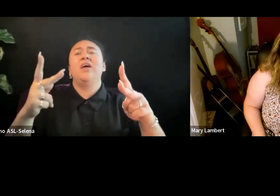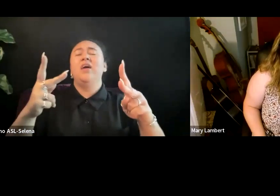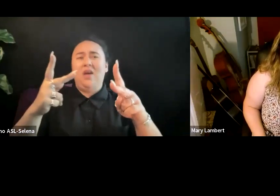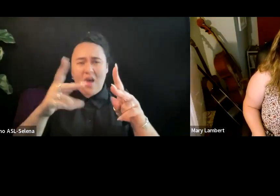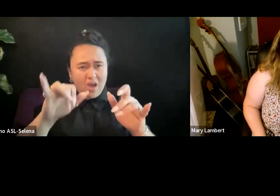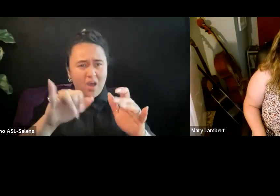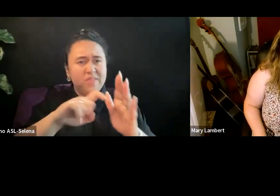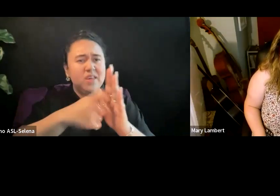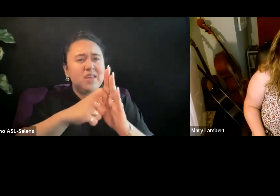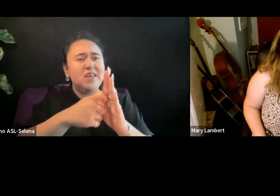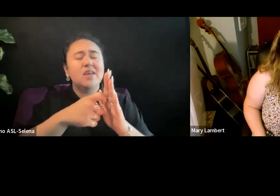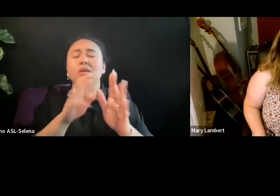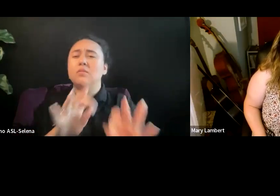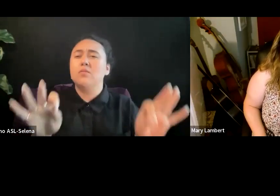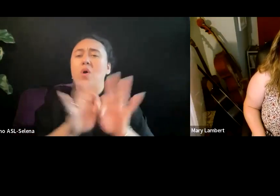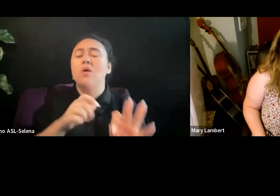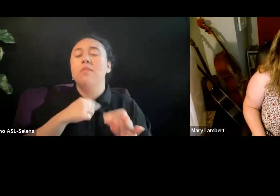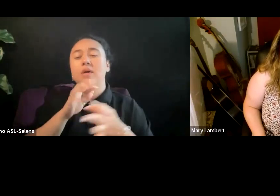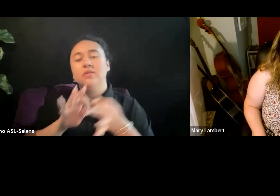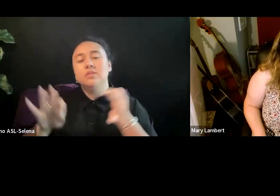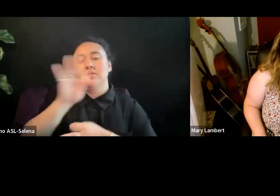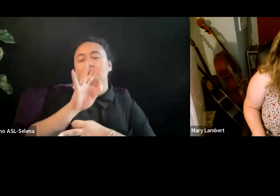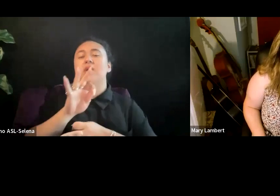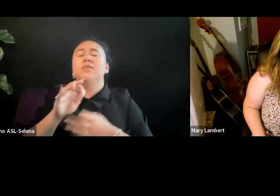The will to see the hurt Cain